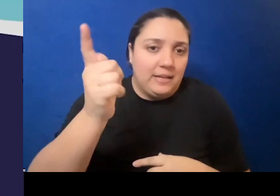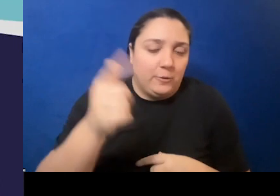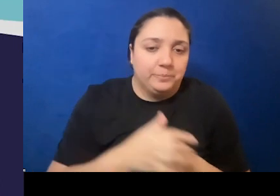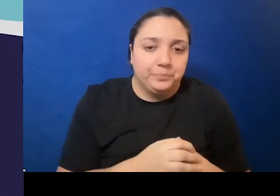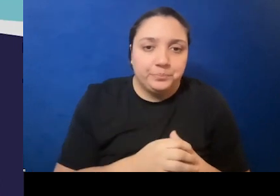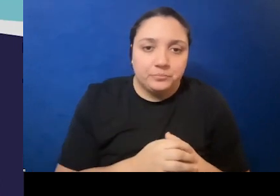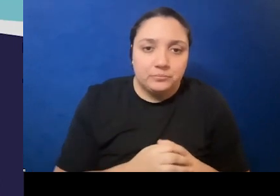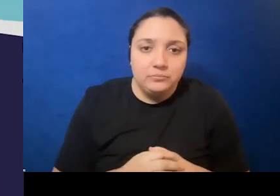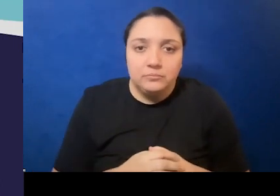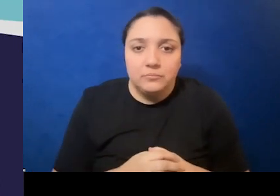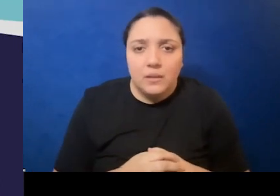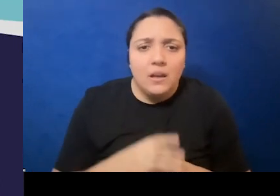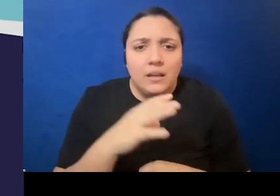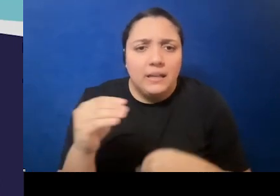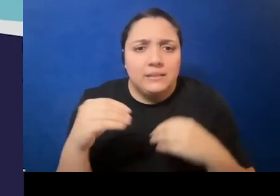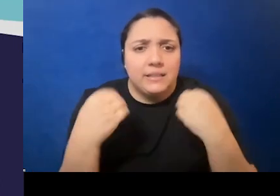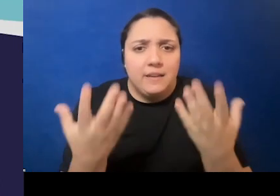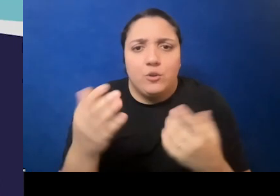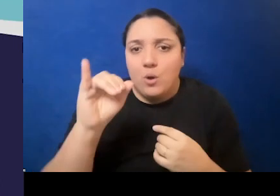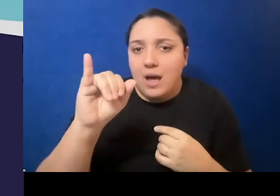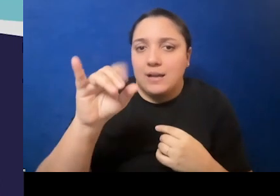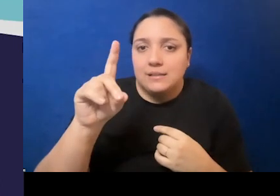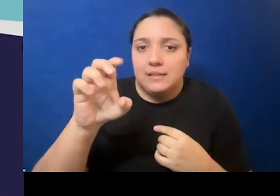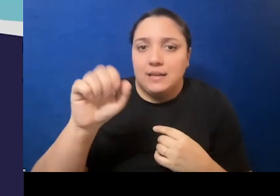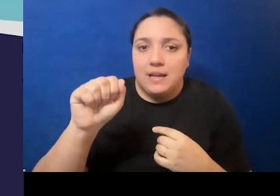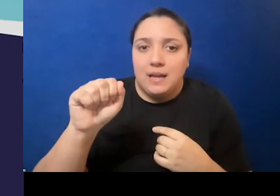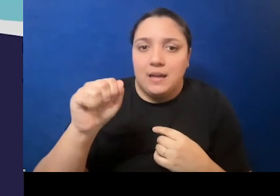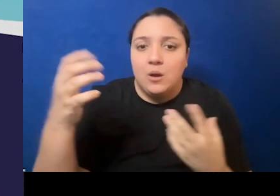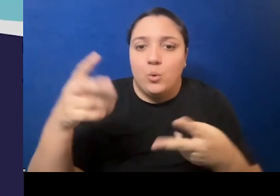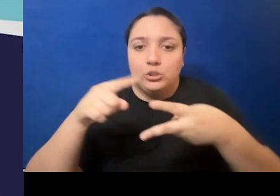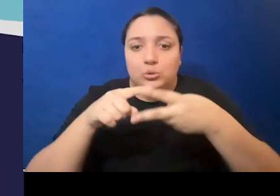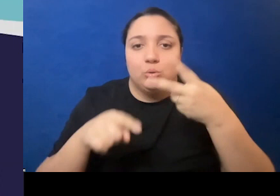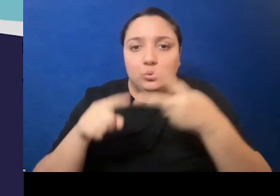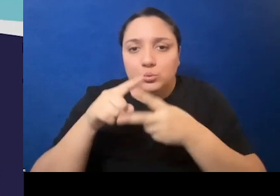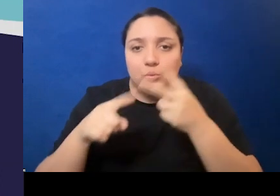EDUCATION SERVICES. JUST TO GIVE YOU SOME UNDER IDEA